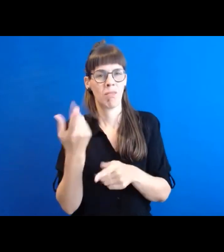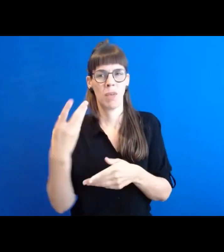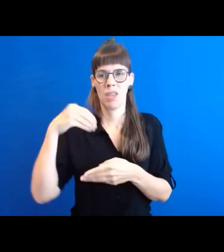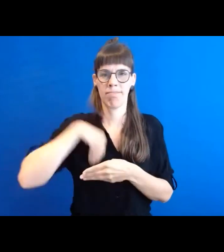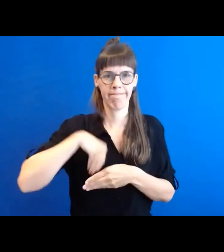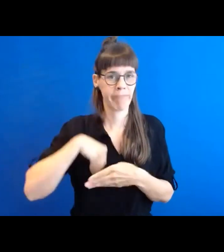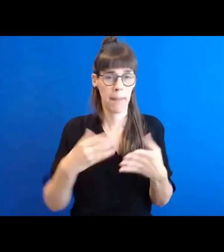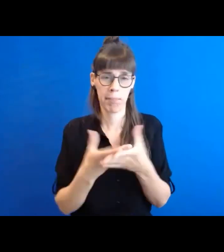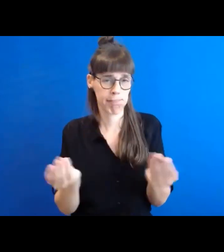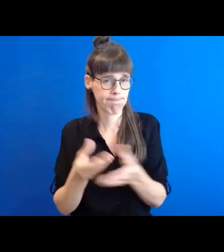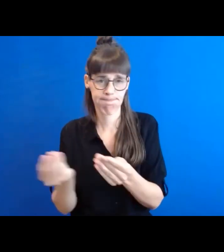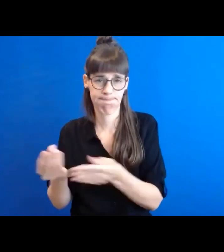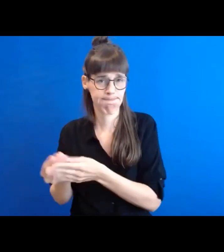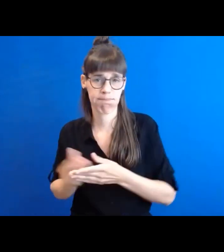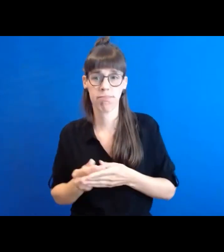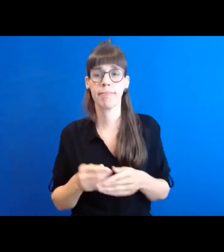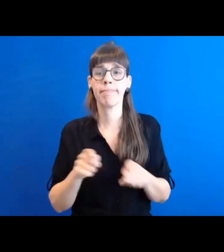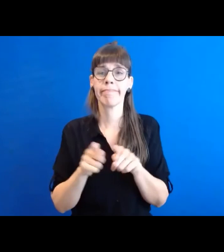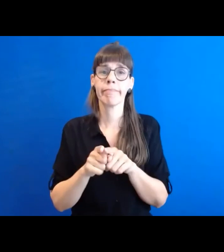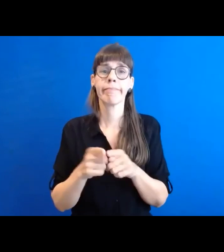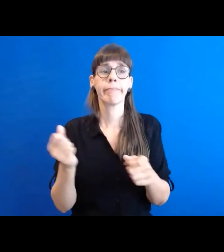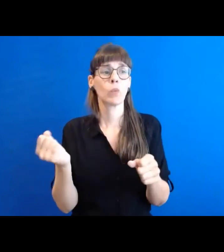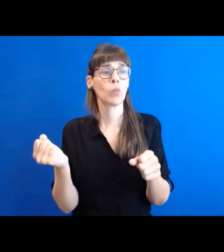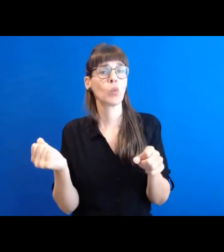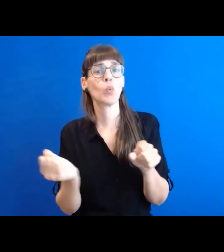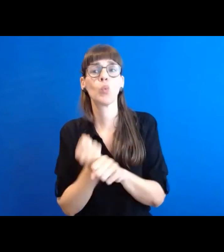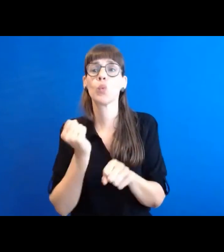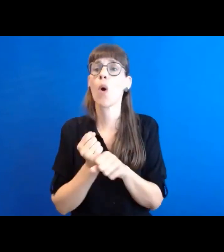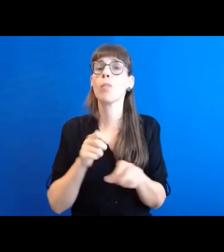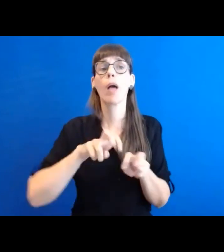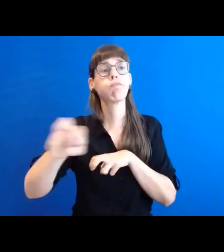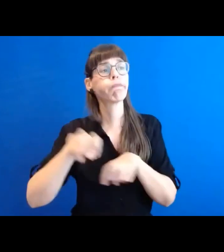that those people lose these source